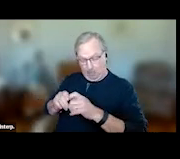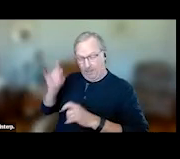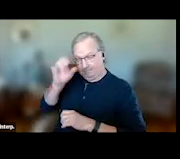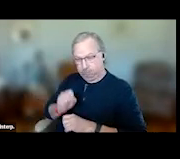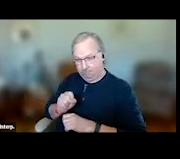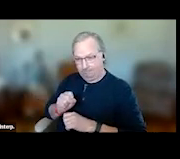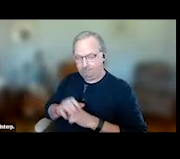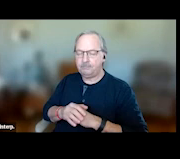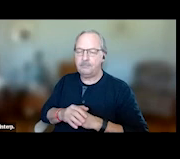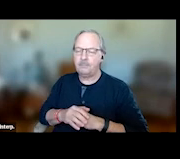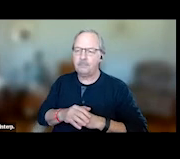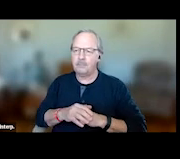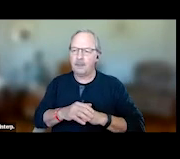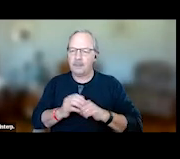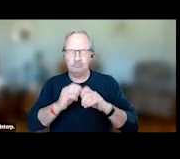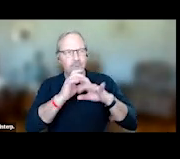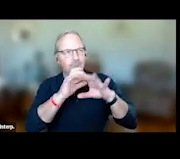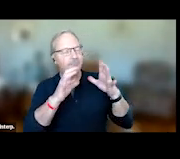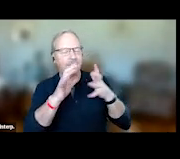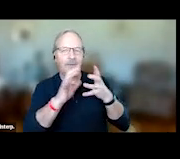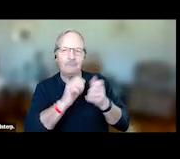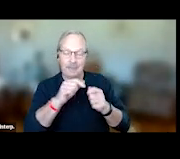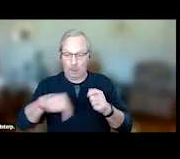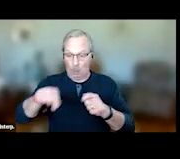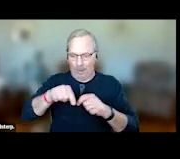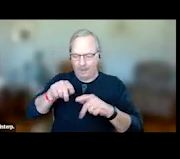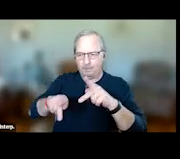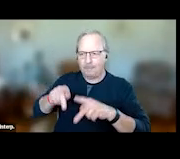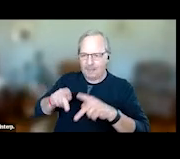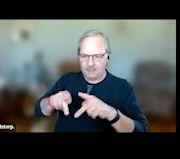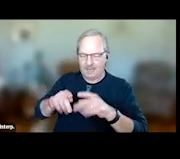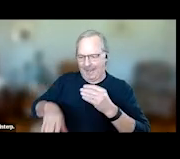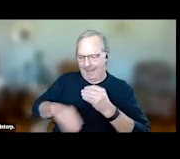These exaggerated beliefs about violence among this population also adds to more societal stigma